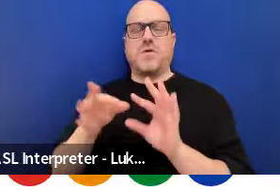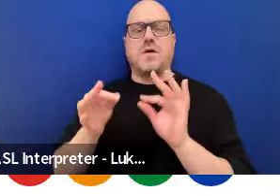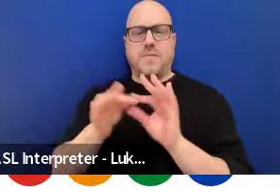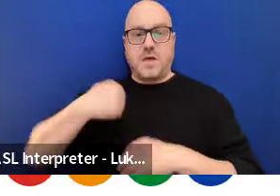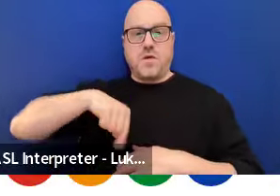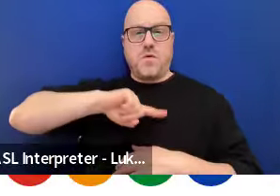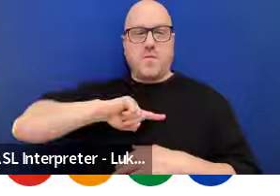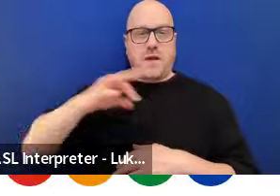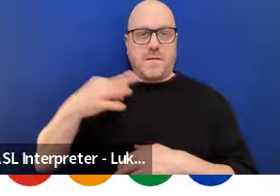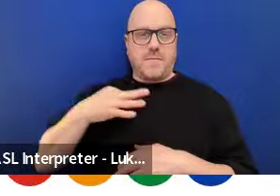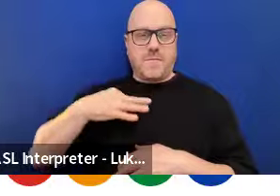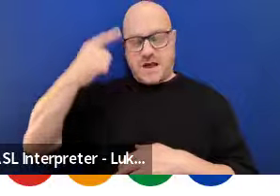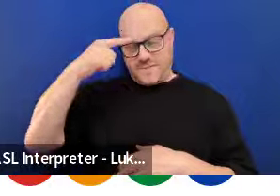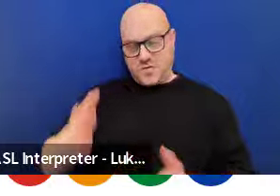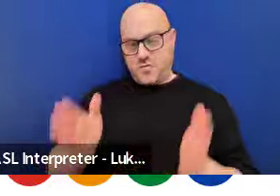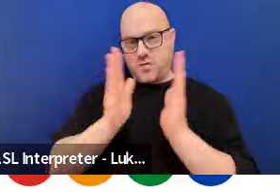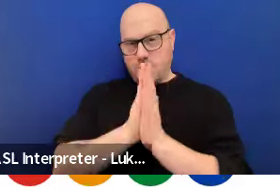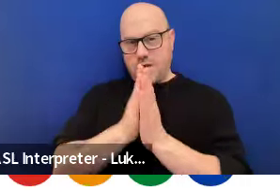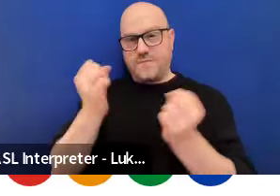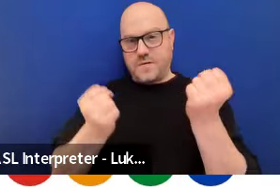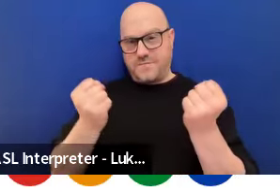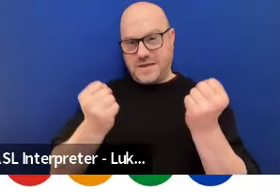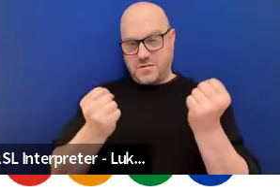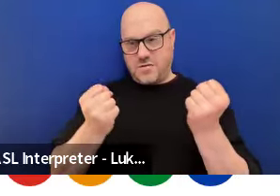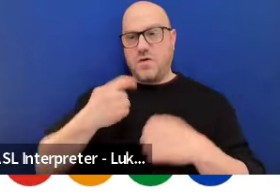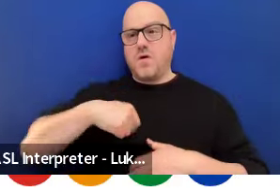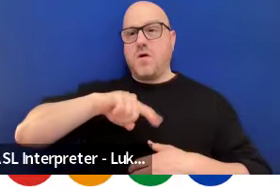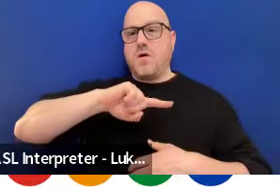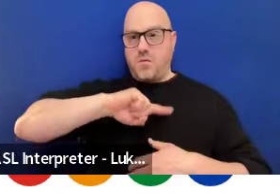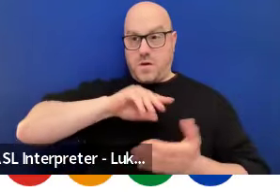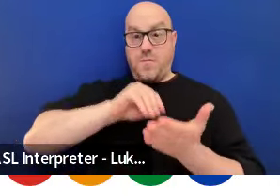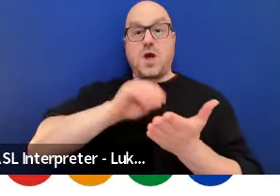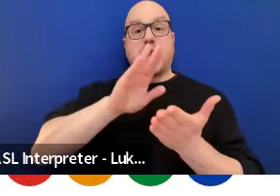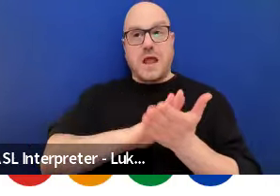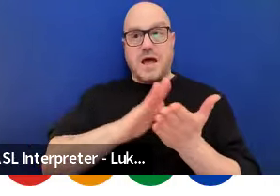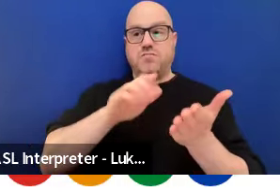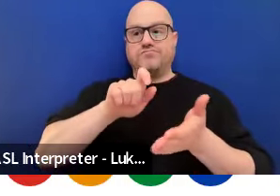CAN MAKE IMPROVEMENTS. REFERRING BACK TO WHAT SUSAN